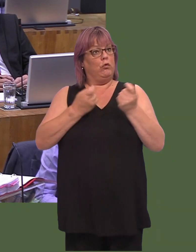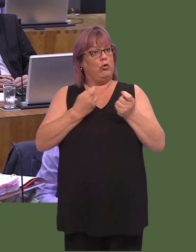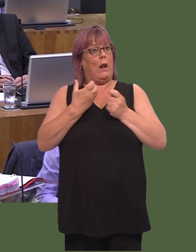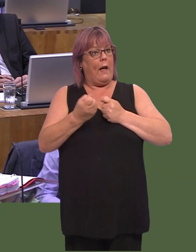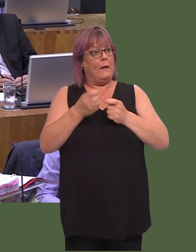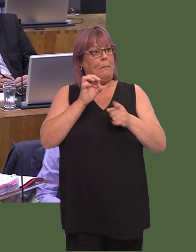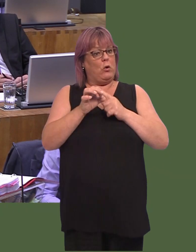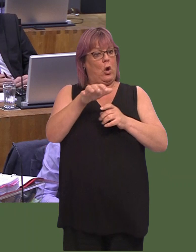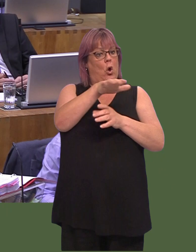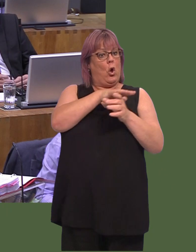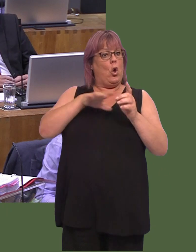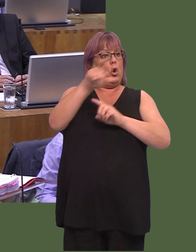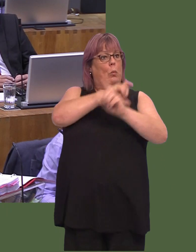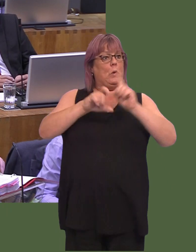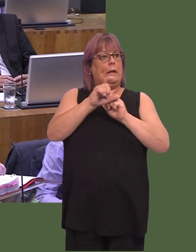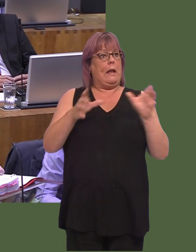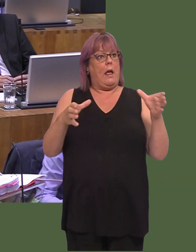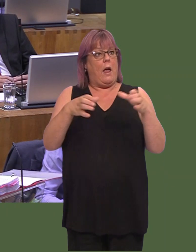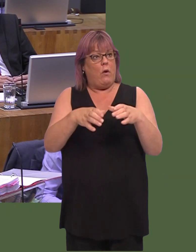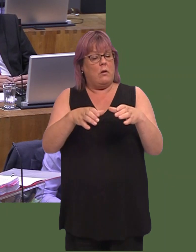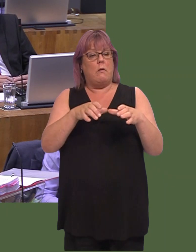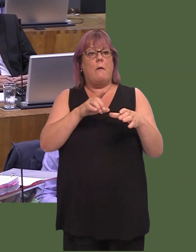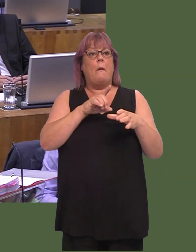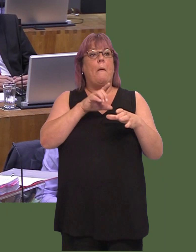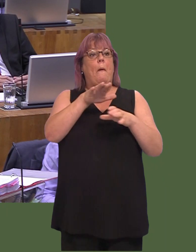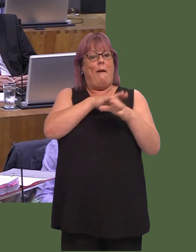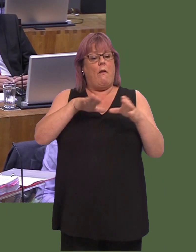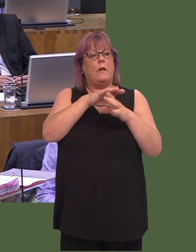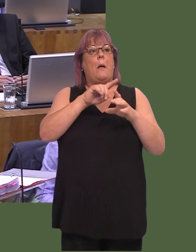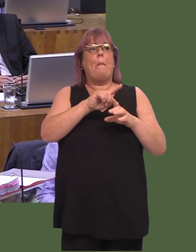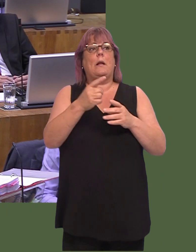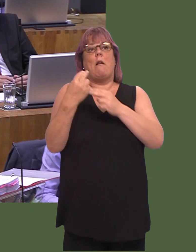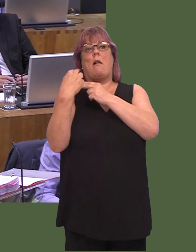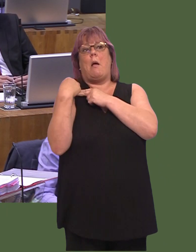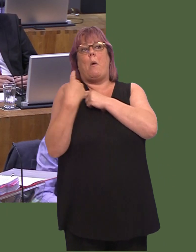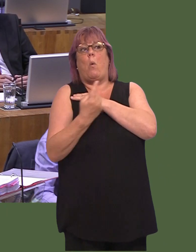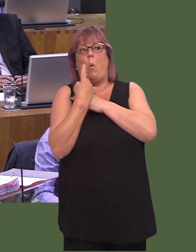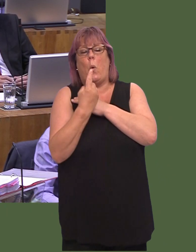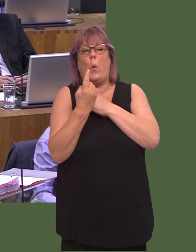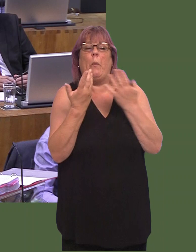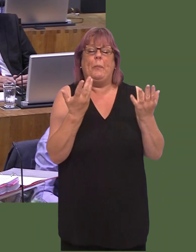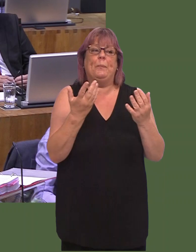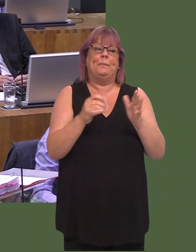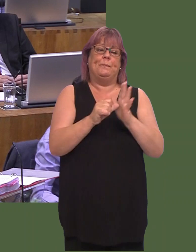control over the communal area of the building, but there are disadvantages, particularly when it comes to liability.